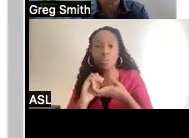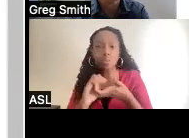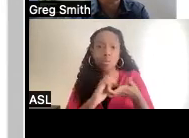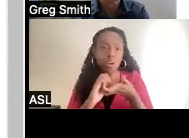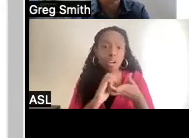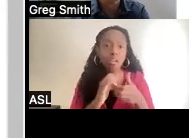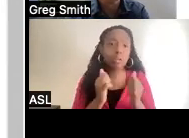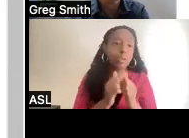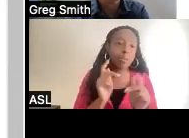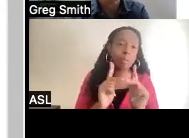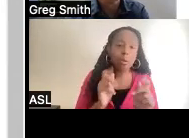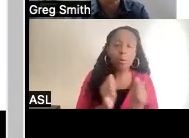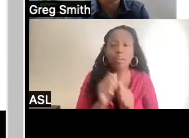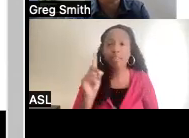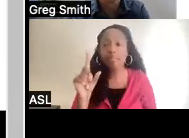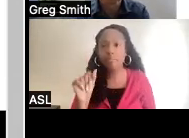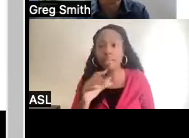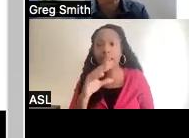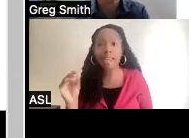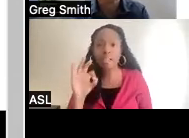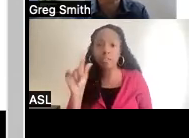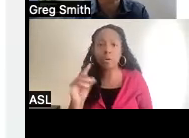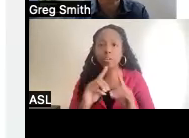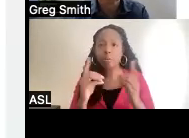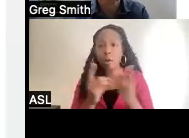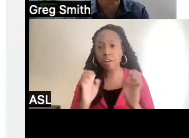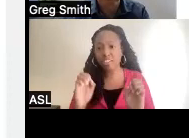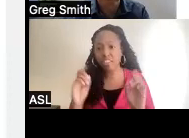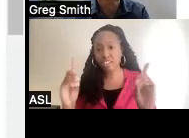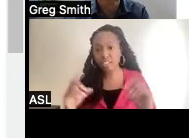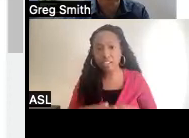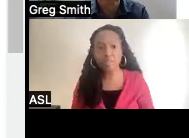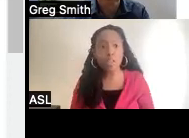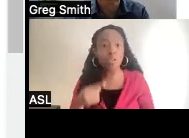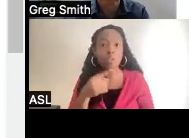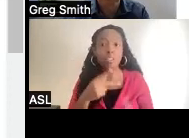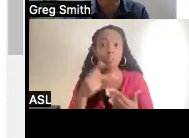with disabilities and the Florida Department of Education so this program offers an array of